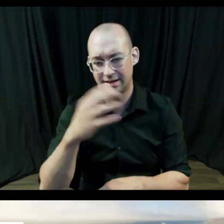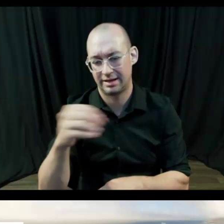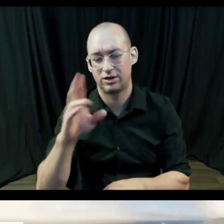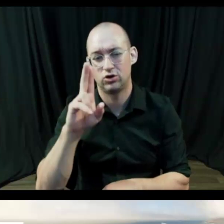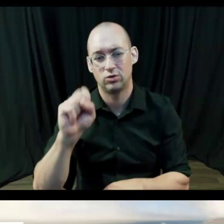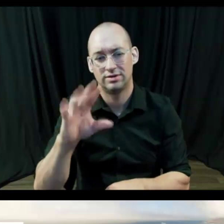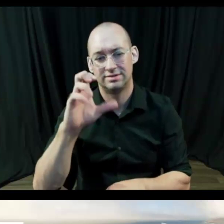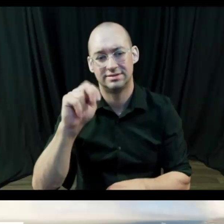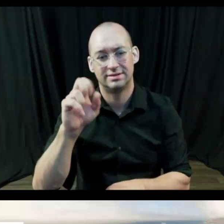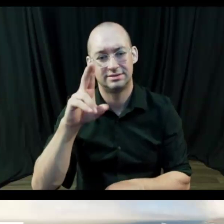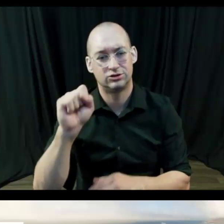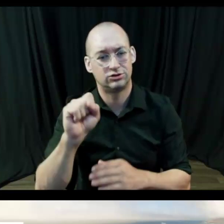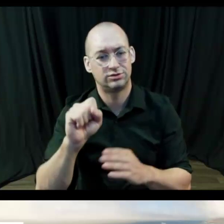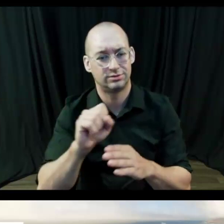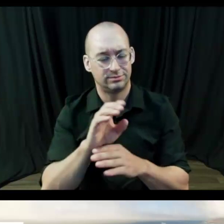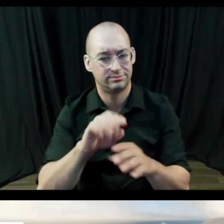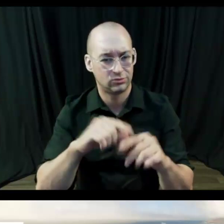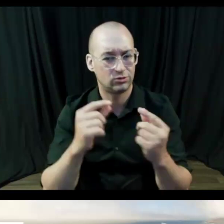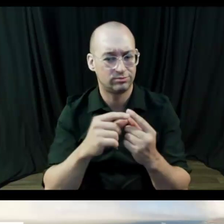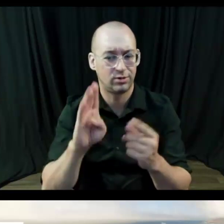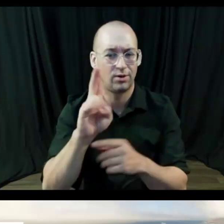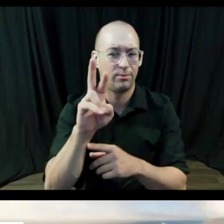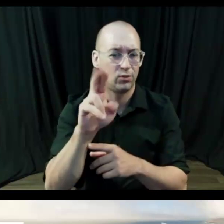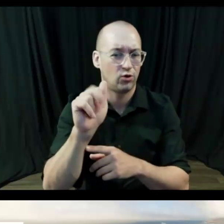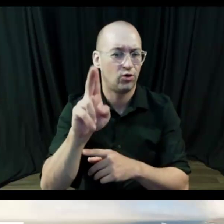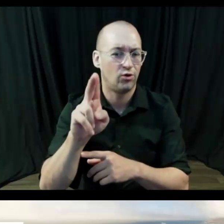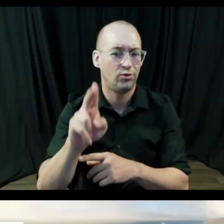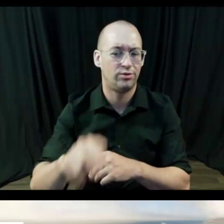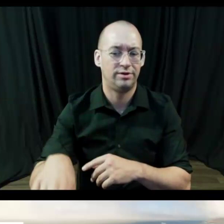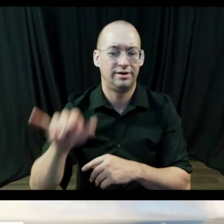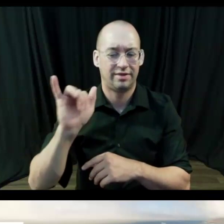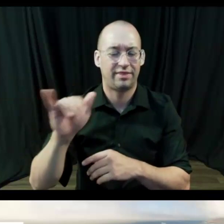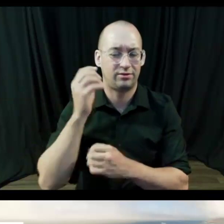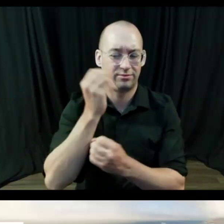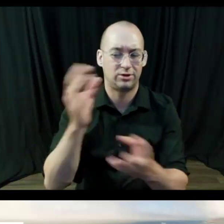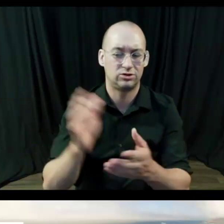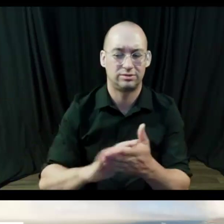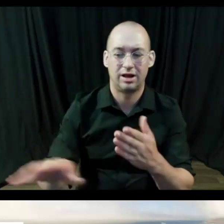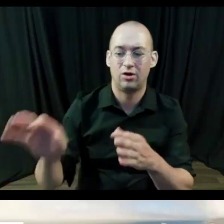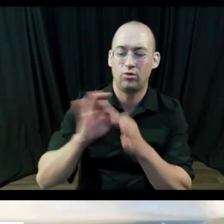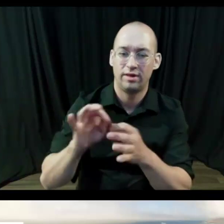Digital Equity Act population viewer data. Okay, awesome. And then in terms of lack of